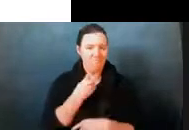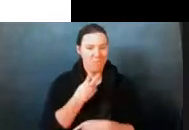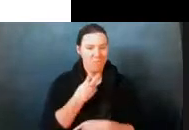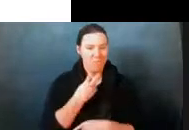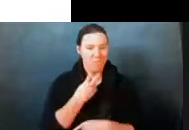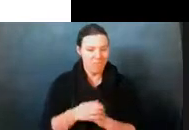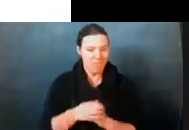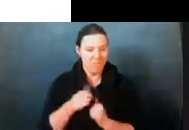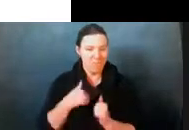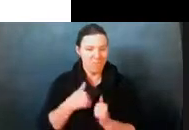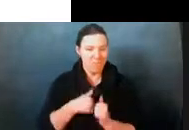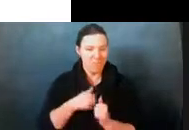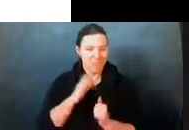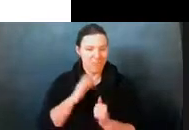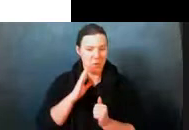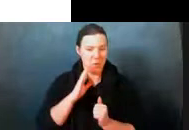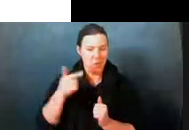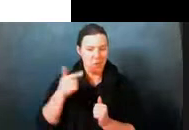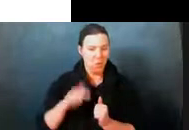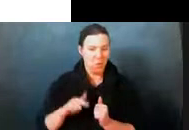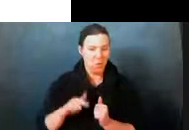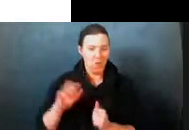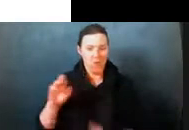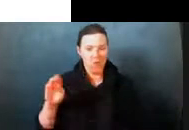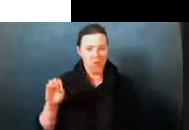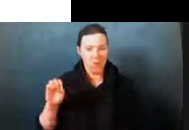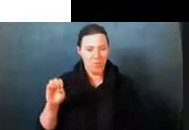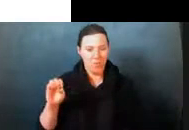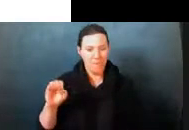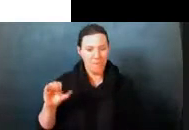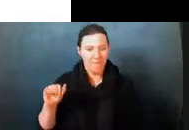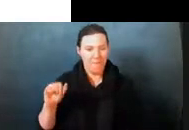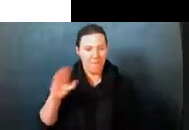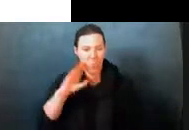we'll go ahead and go down to Rebecca, and then we'll go back to you Della.